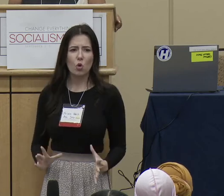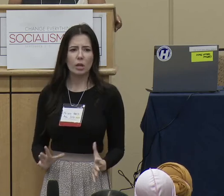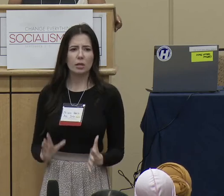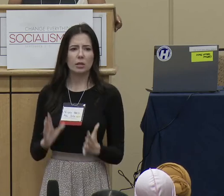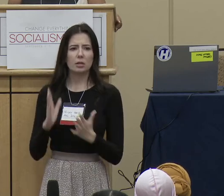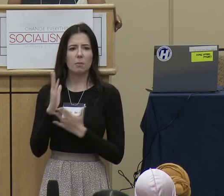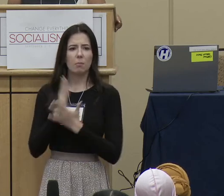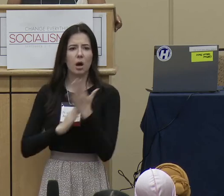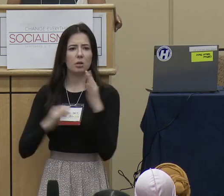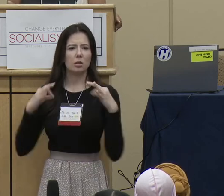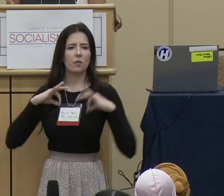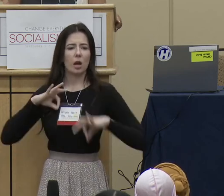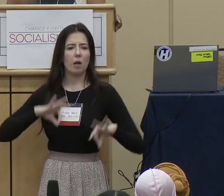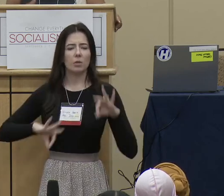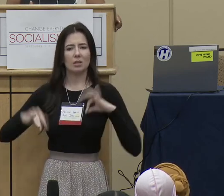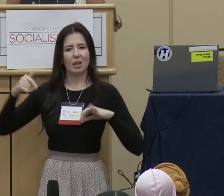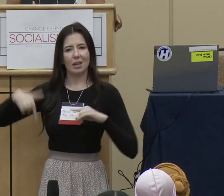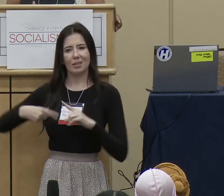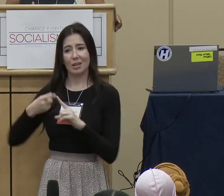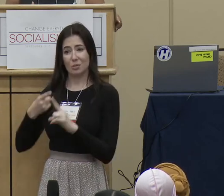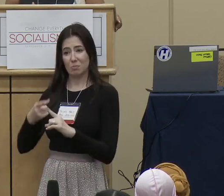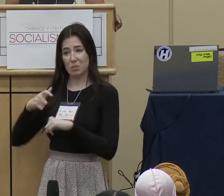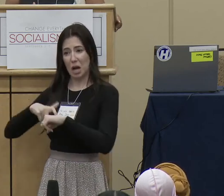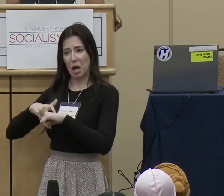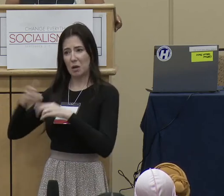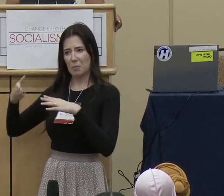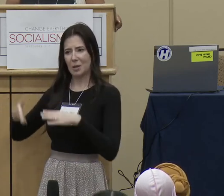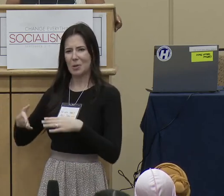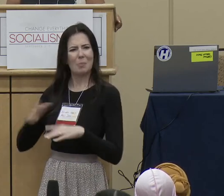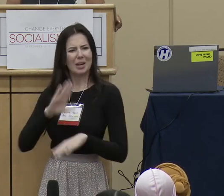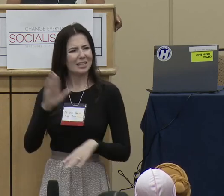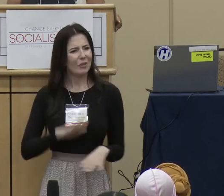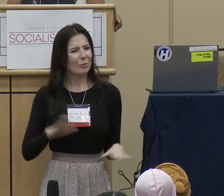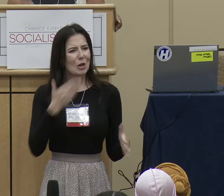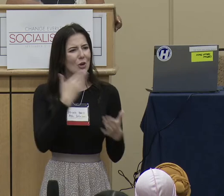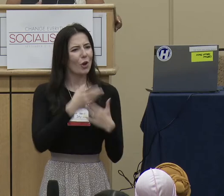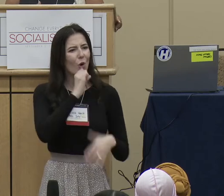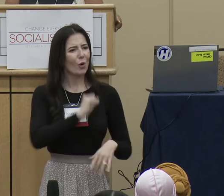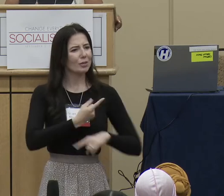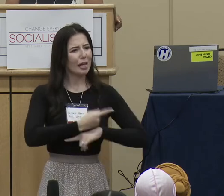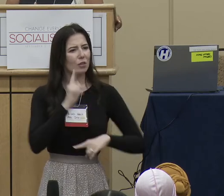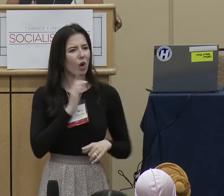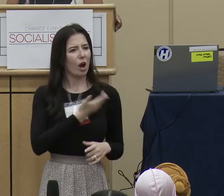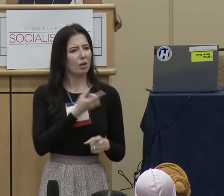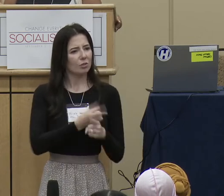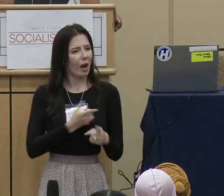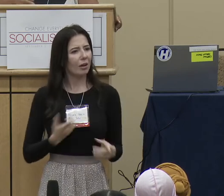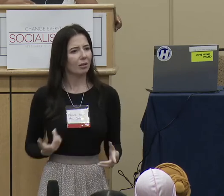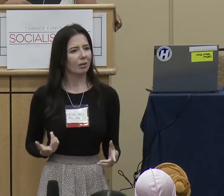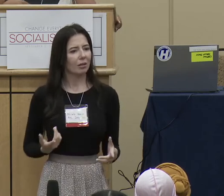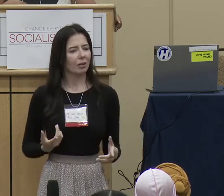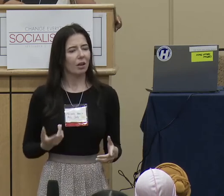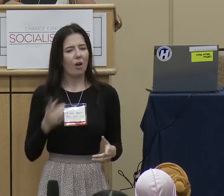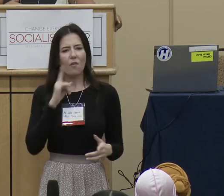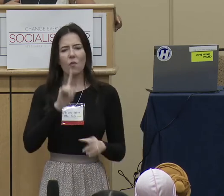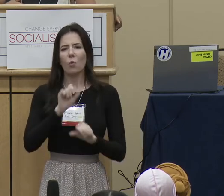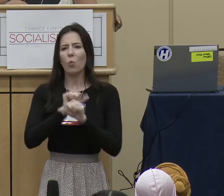of the cruellest -- he uses that term -- some of the cruellest examples of capitalism in this period. But